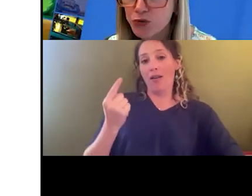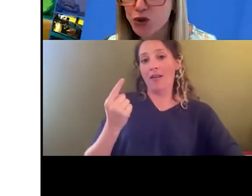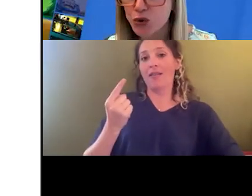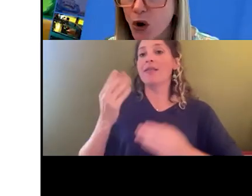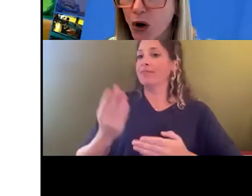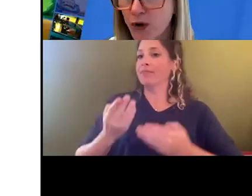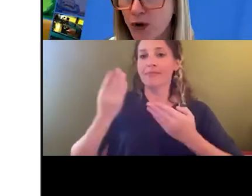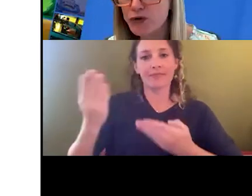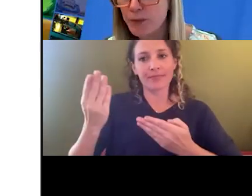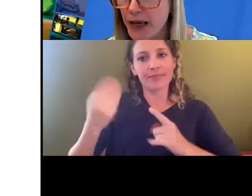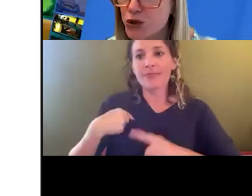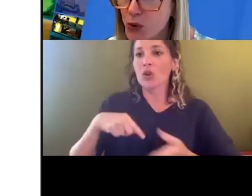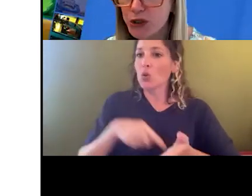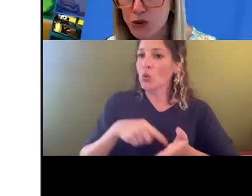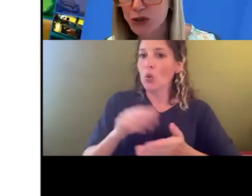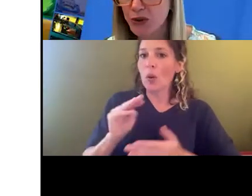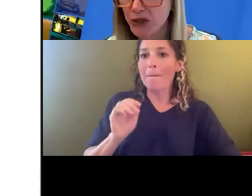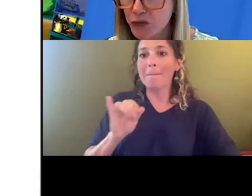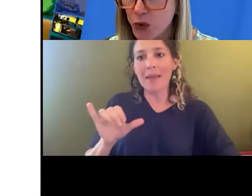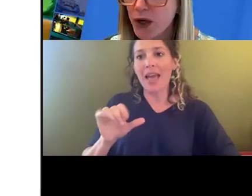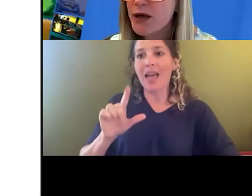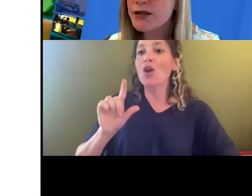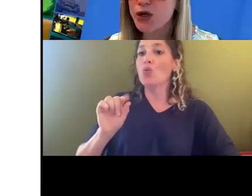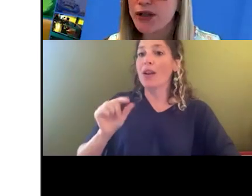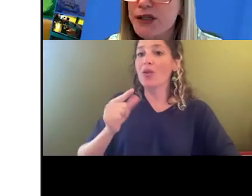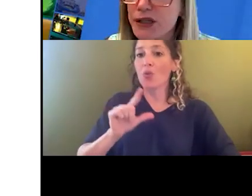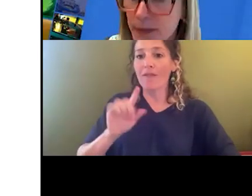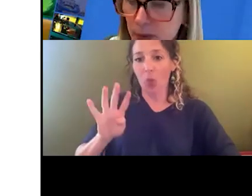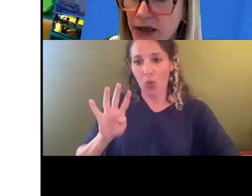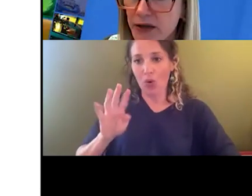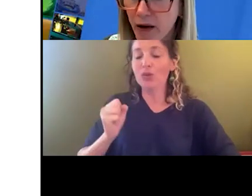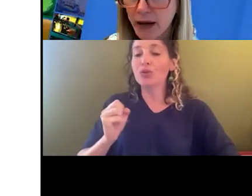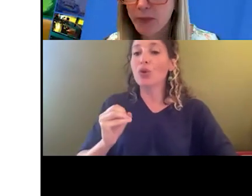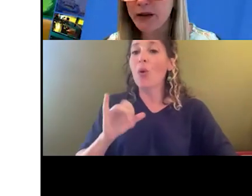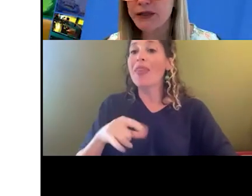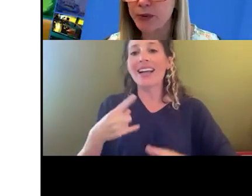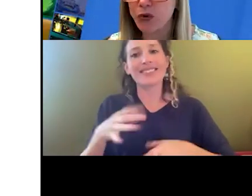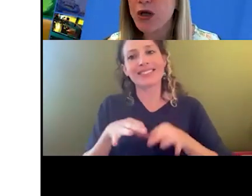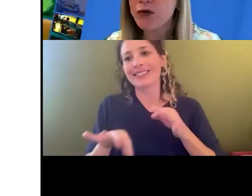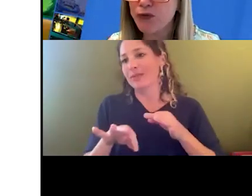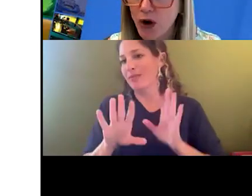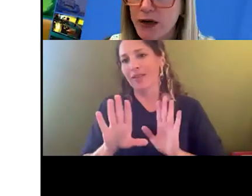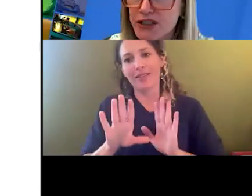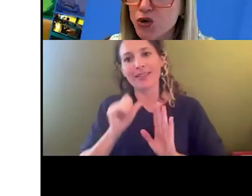or due on or after May 20, 2024. It's simply not possible for us to